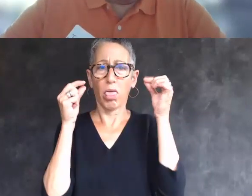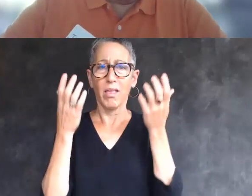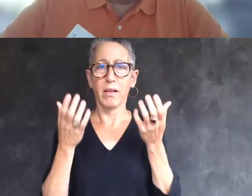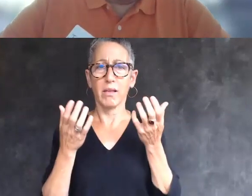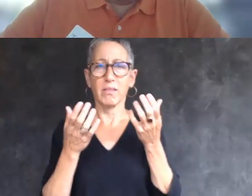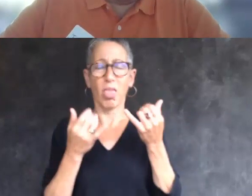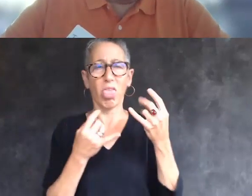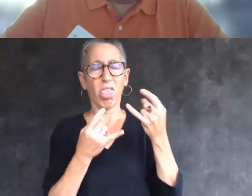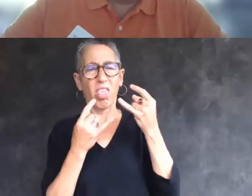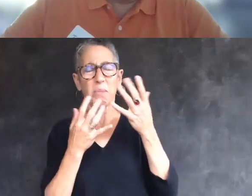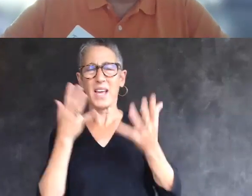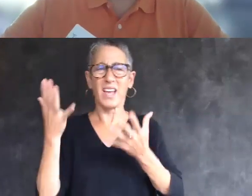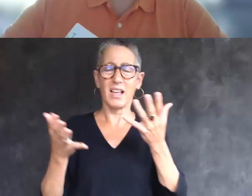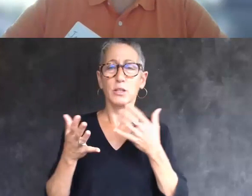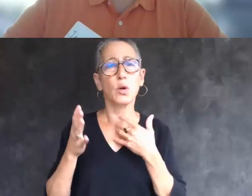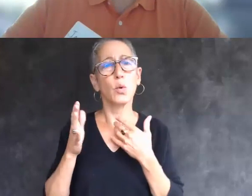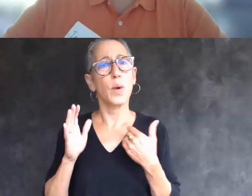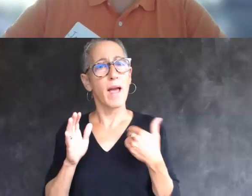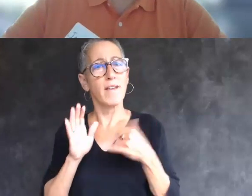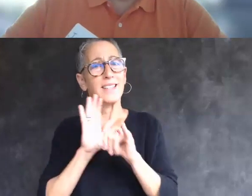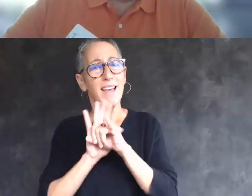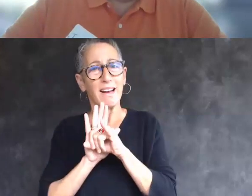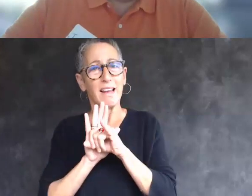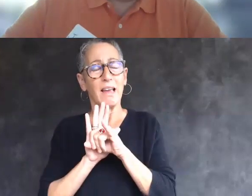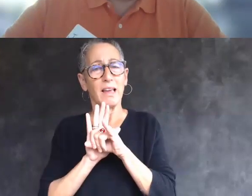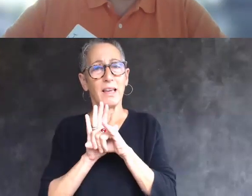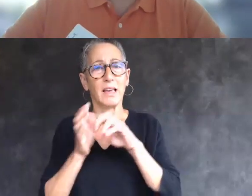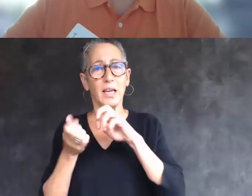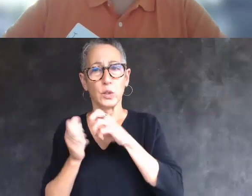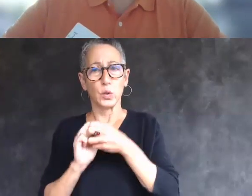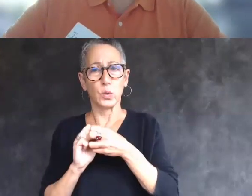So there's an identity piece that is on top of the function, on top of the ability